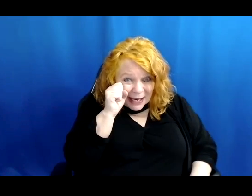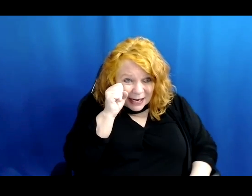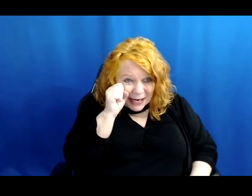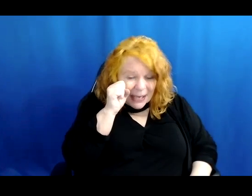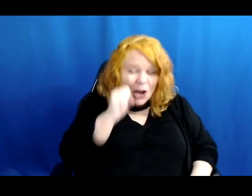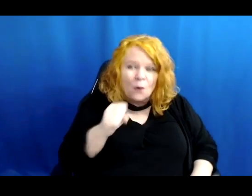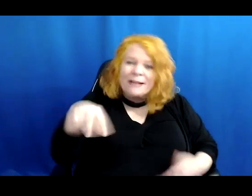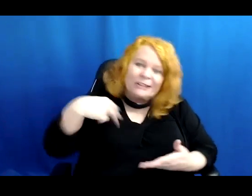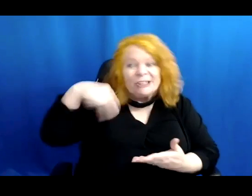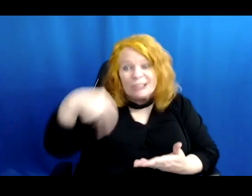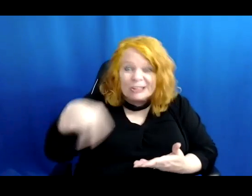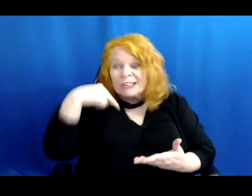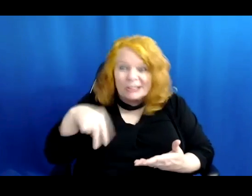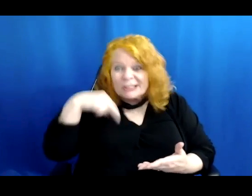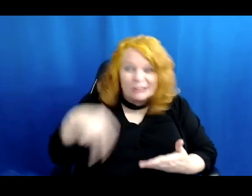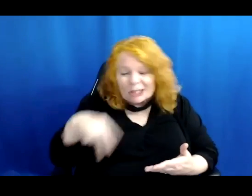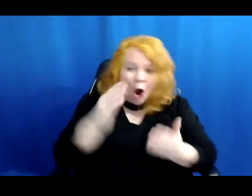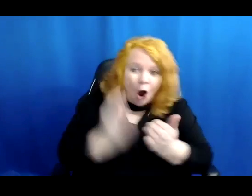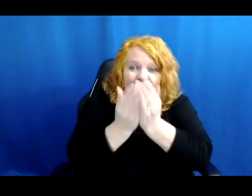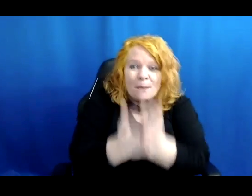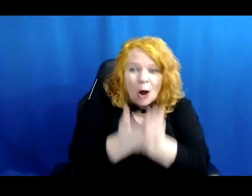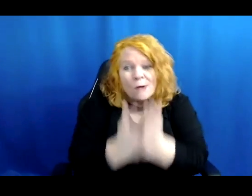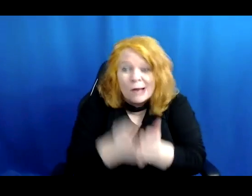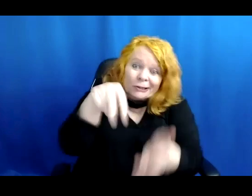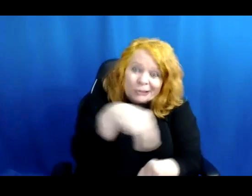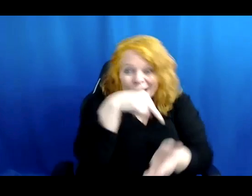boat. Jiggy, jiggy, jiggy jiggy jiggy jiggy jig,